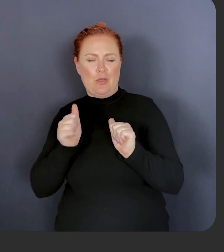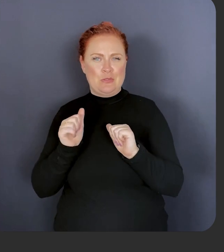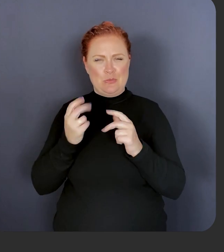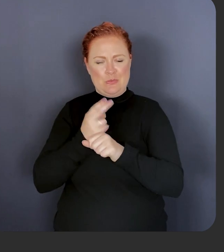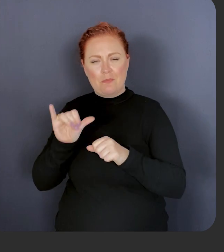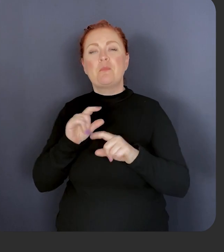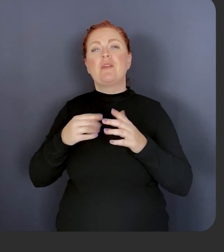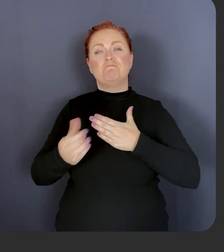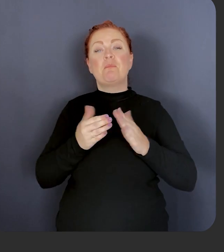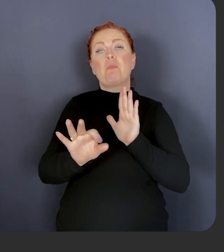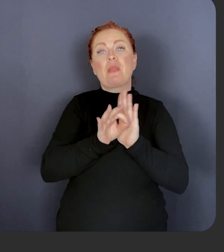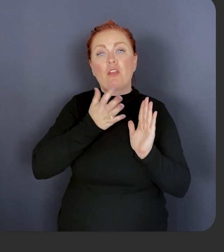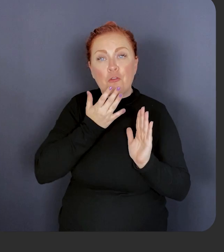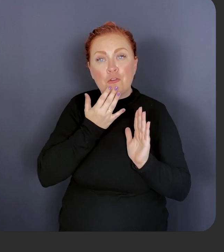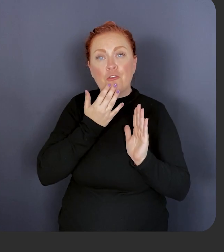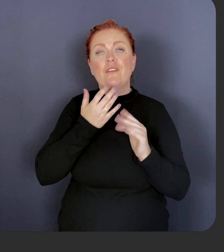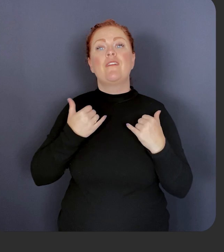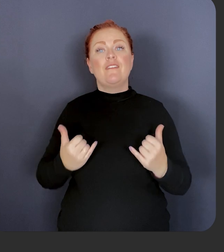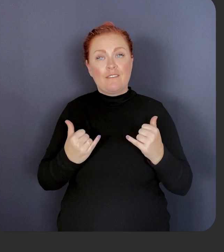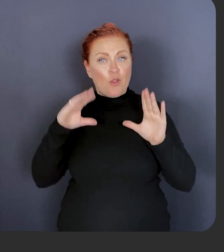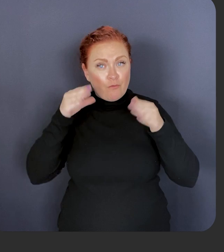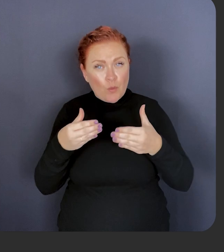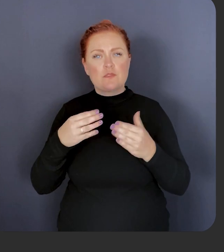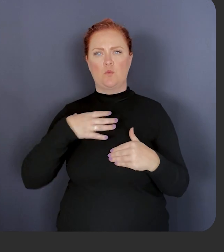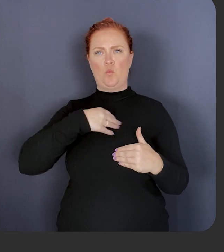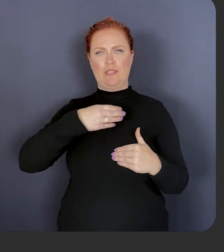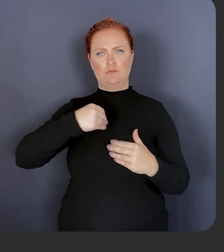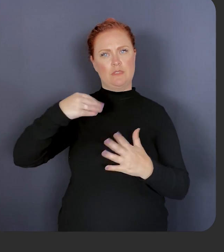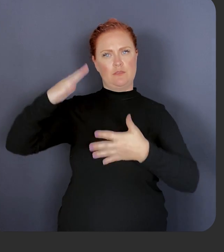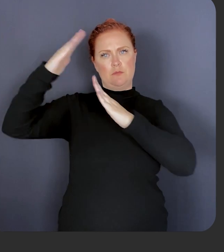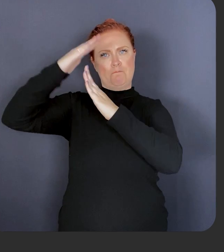is that I selected this color. And now my focus was on white, the first color